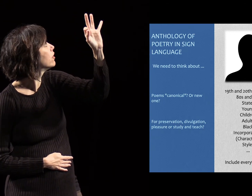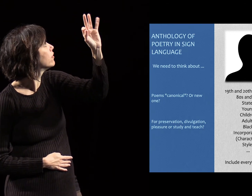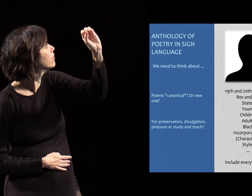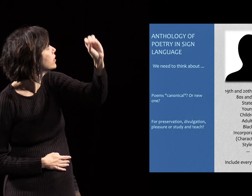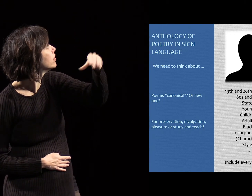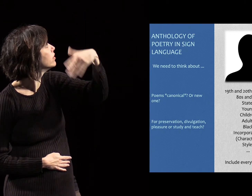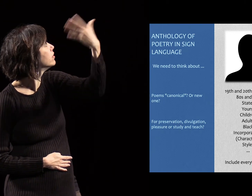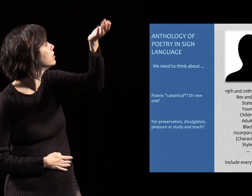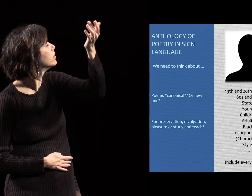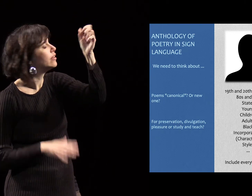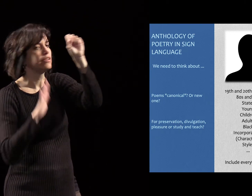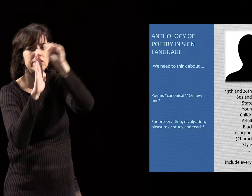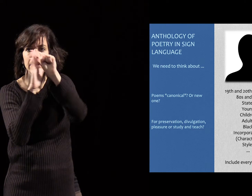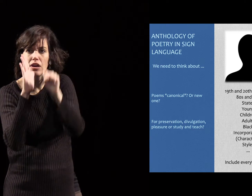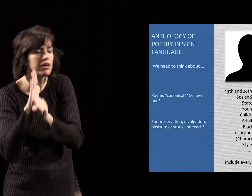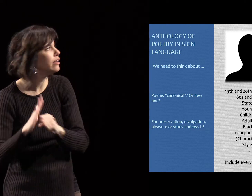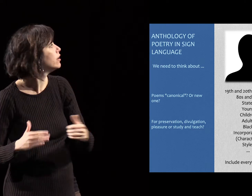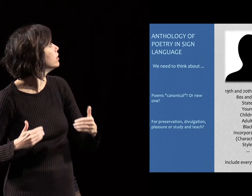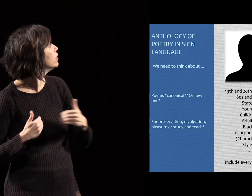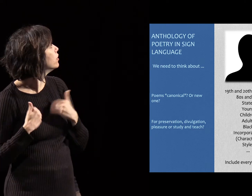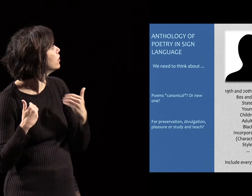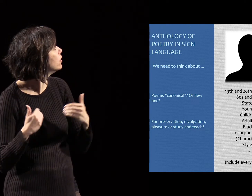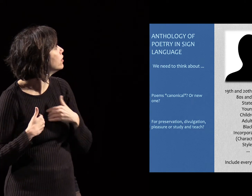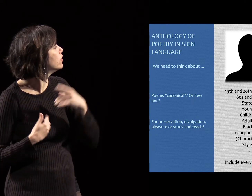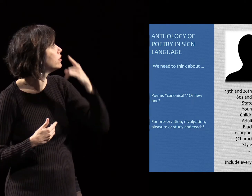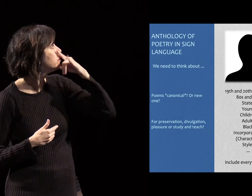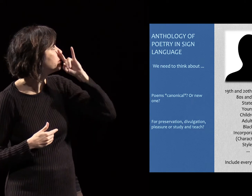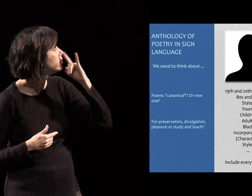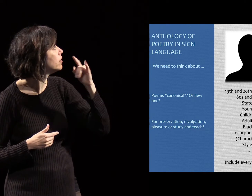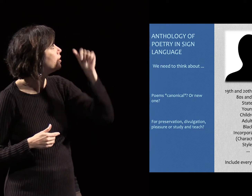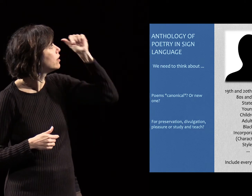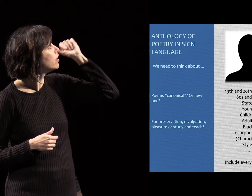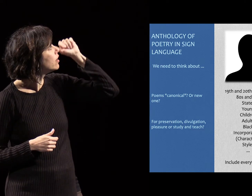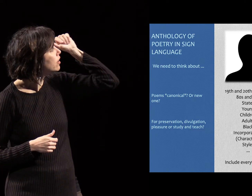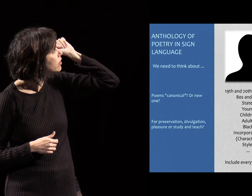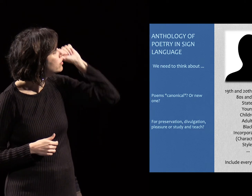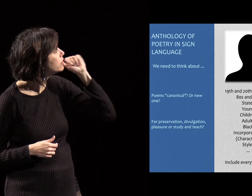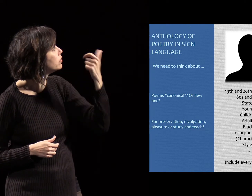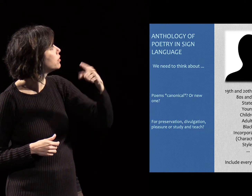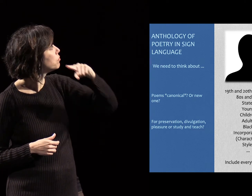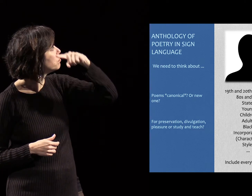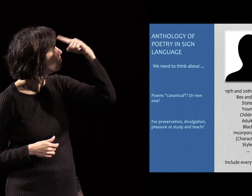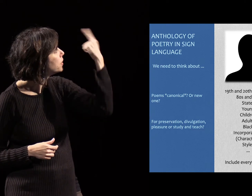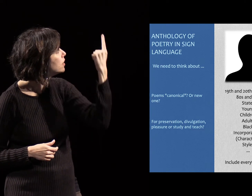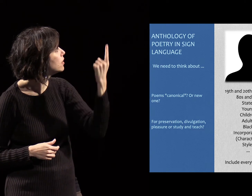eighties and nineties, states, young, children, adults,